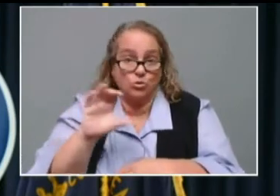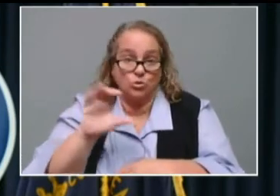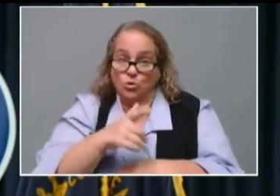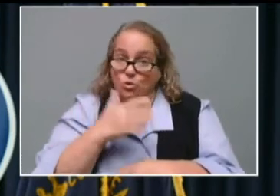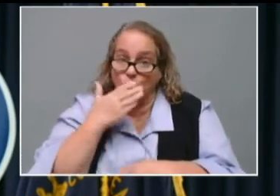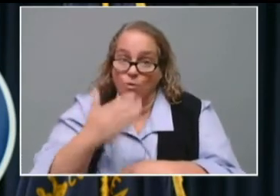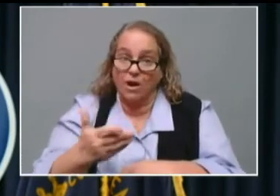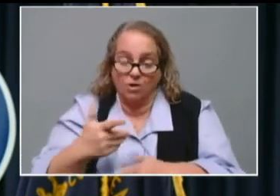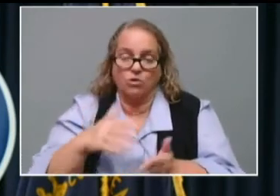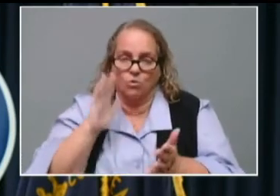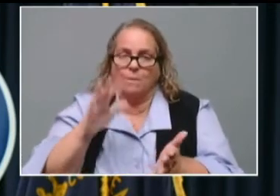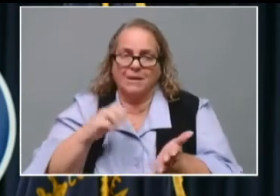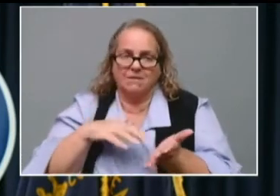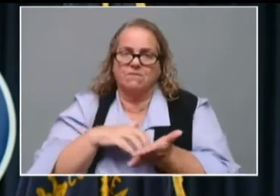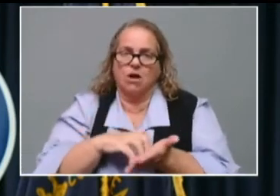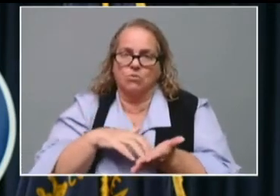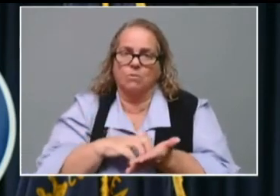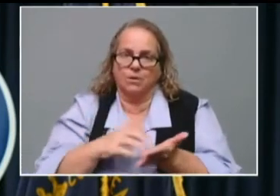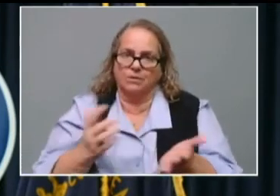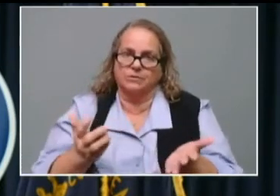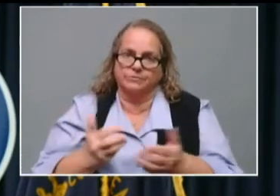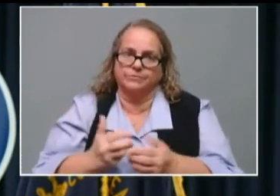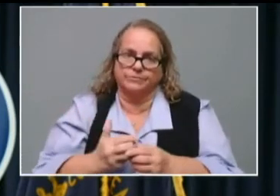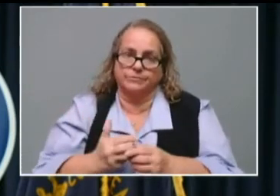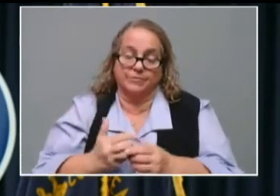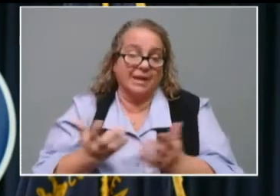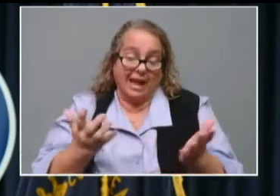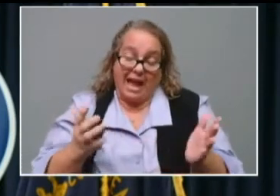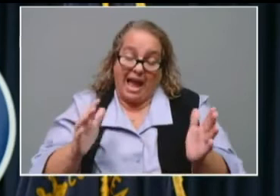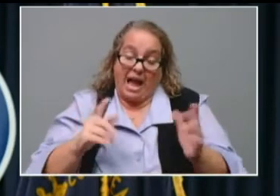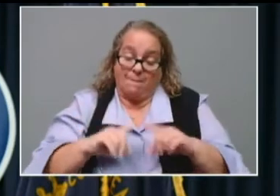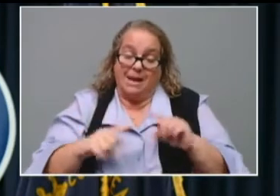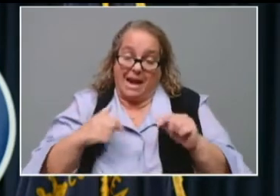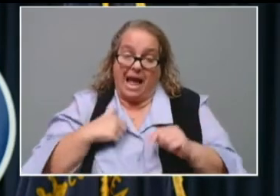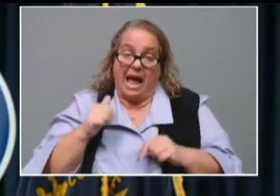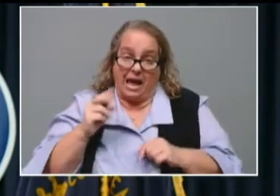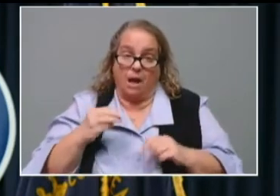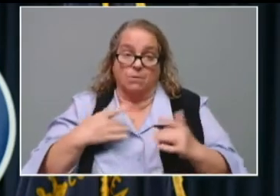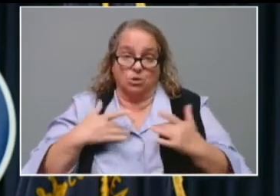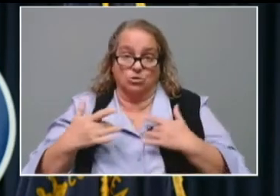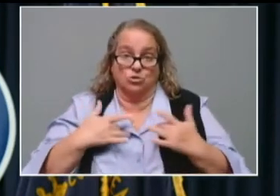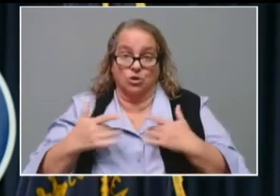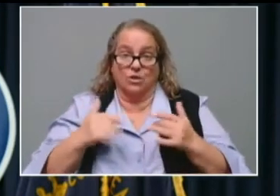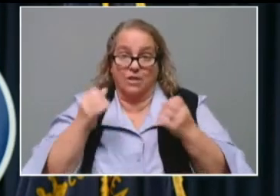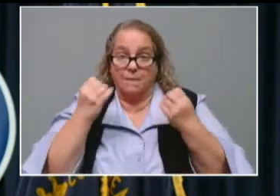I am concerned though that uh that many school districts are going mask